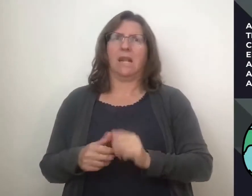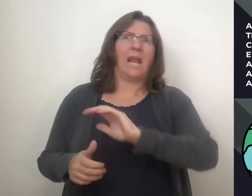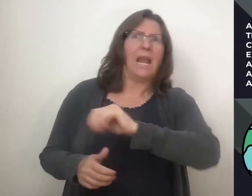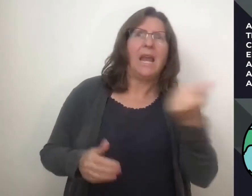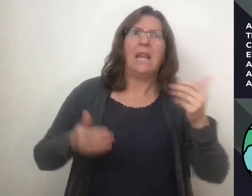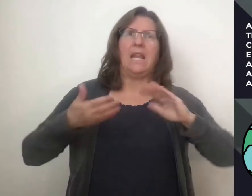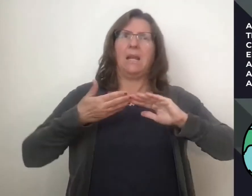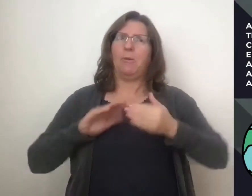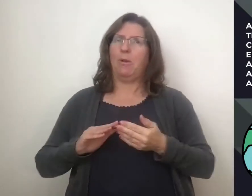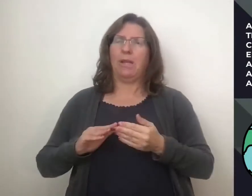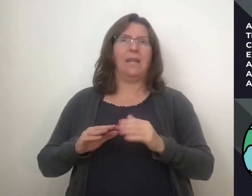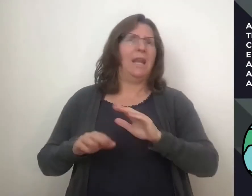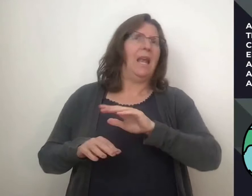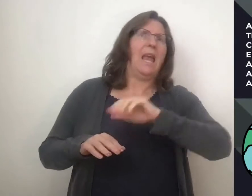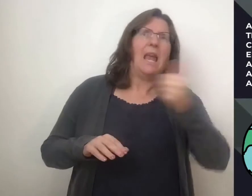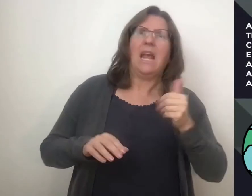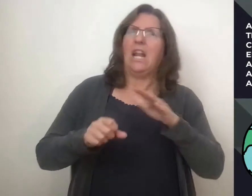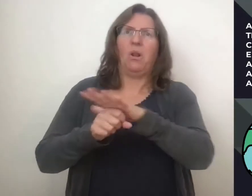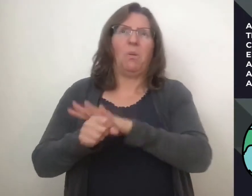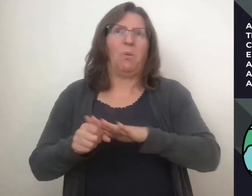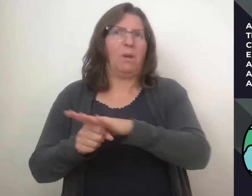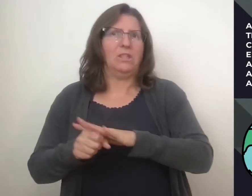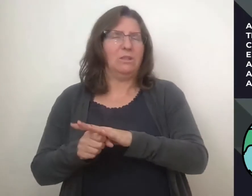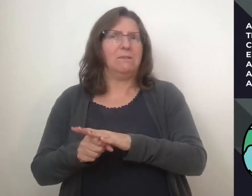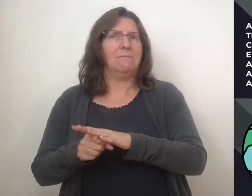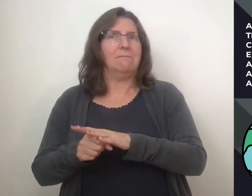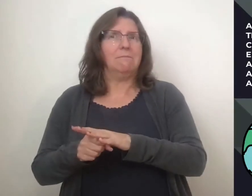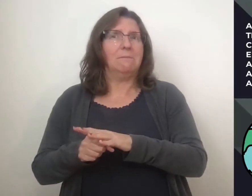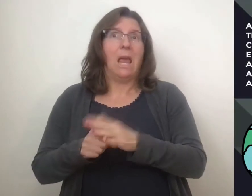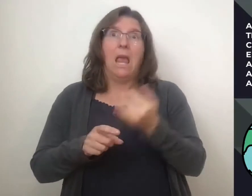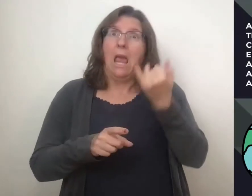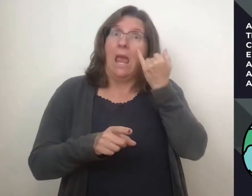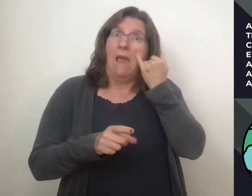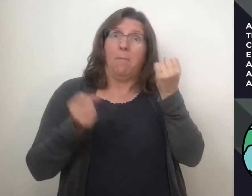in any community, any location, anywhere.